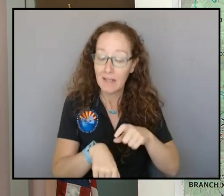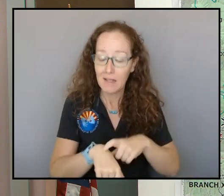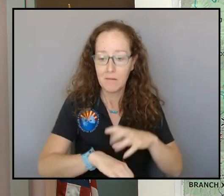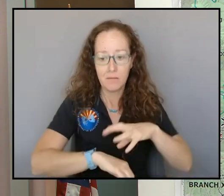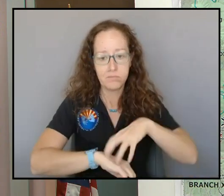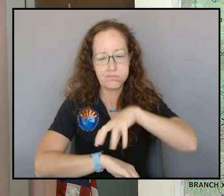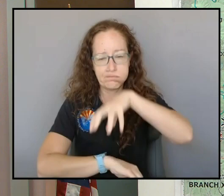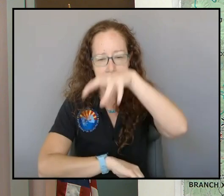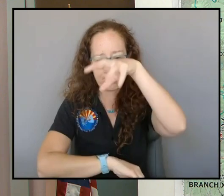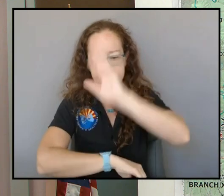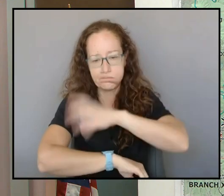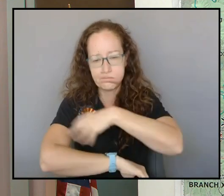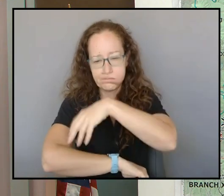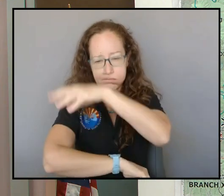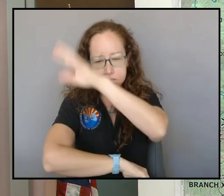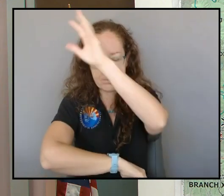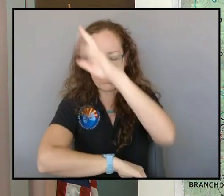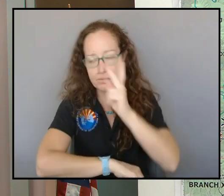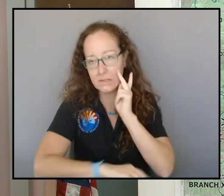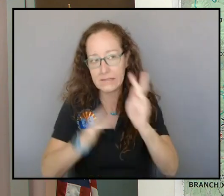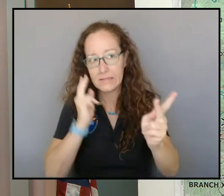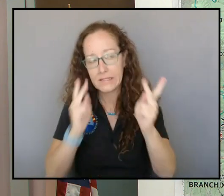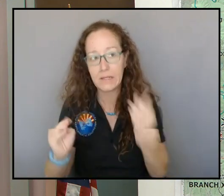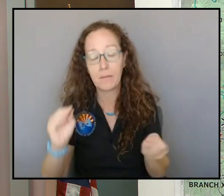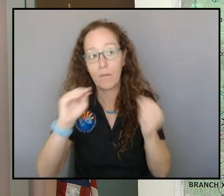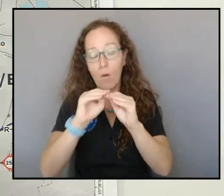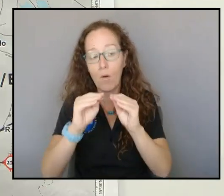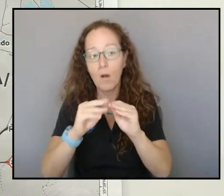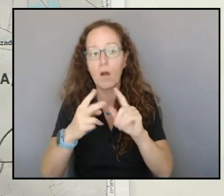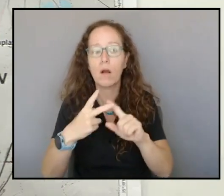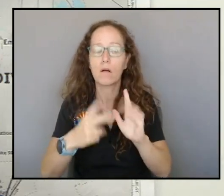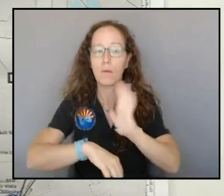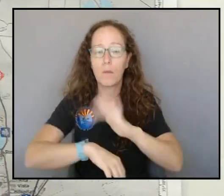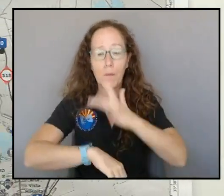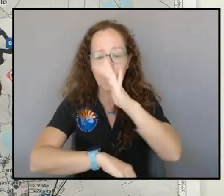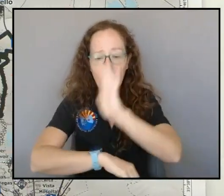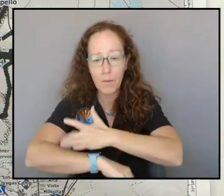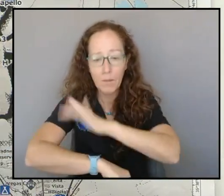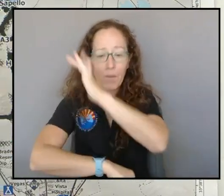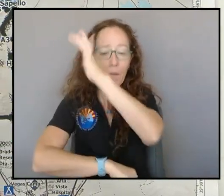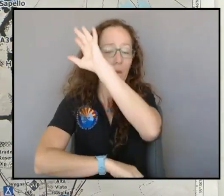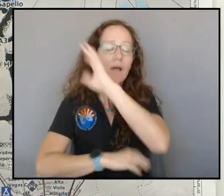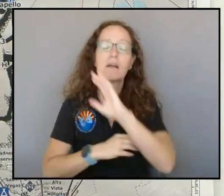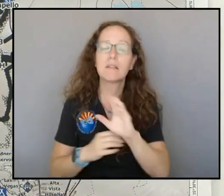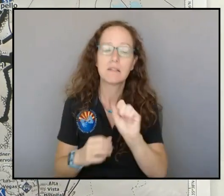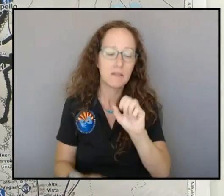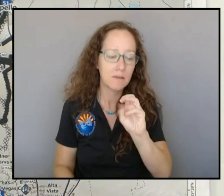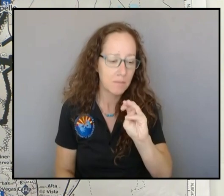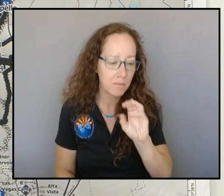see the helicopters and stuff flying as needed. And you know, it it really is coming together. And this is